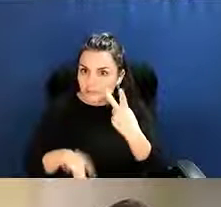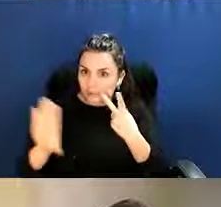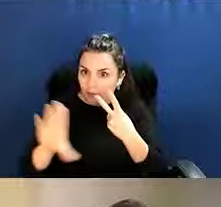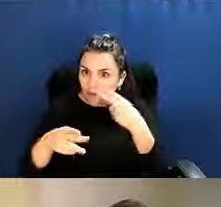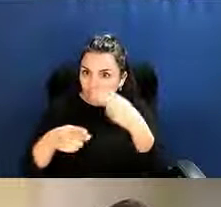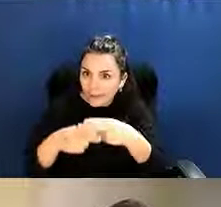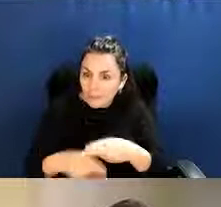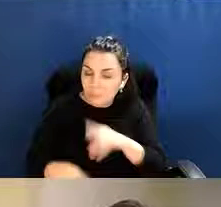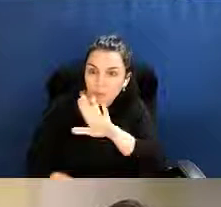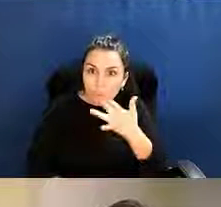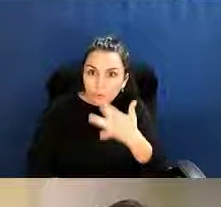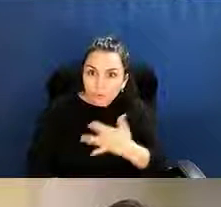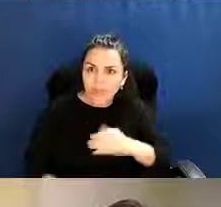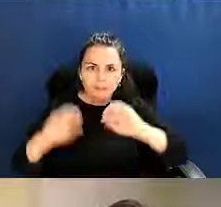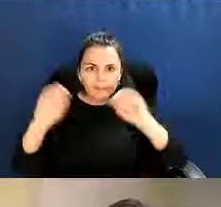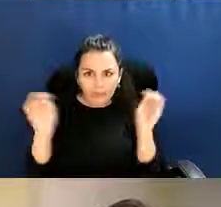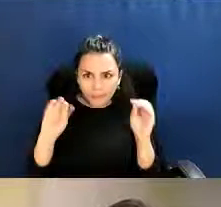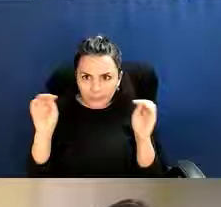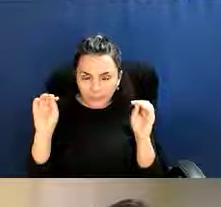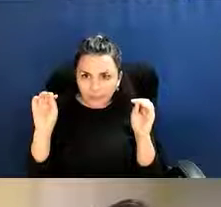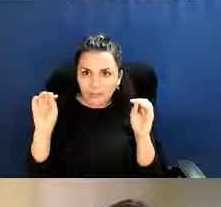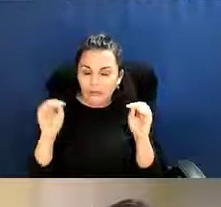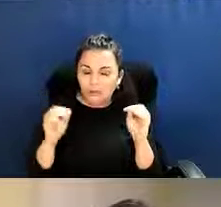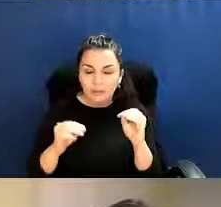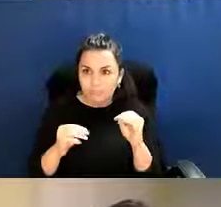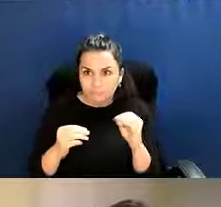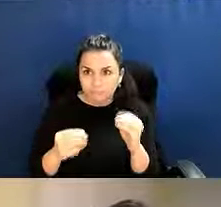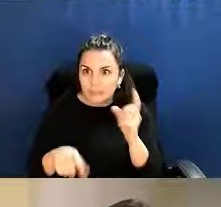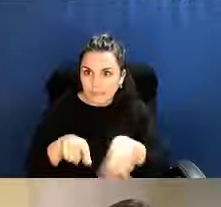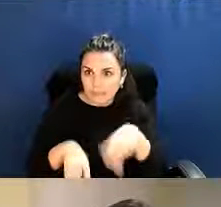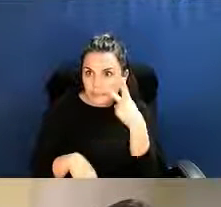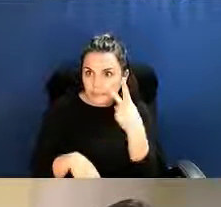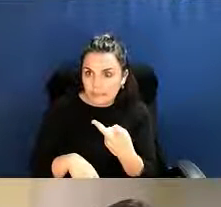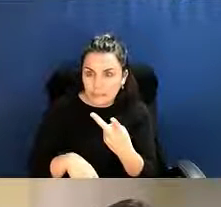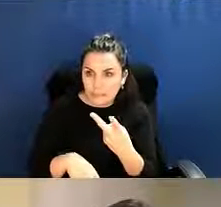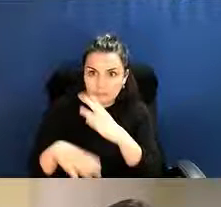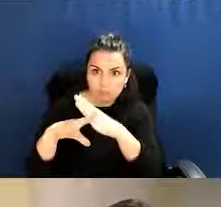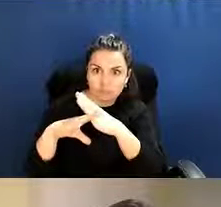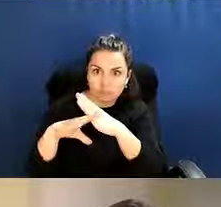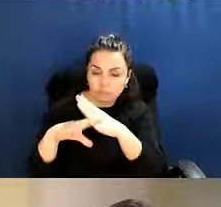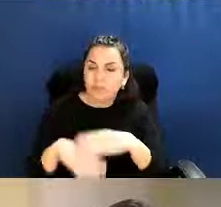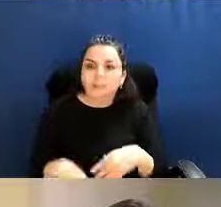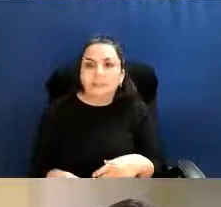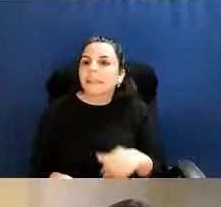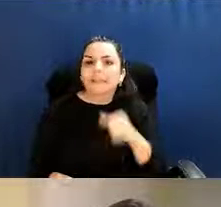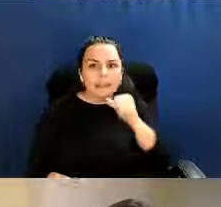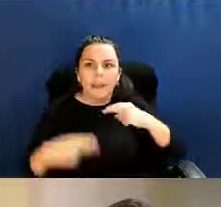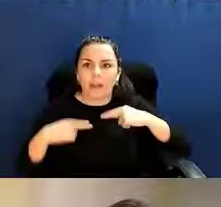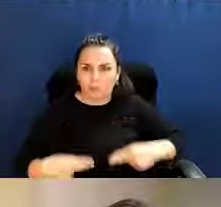then it would be not human subjects research because it doesn't satisfy either one